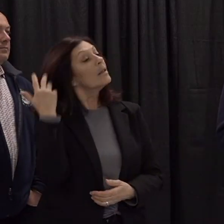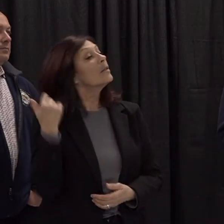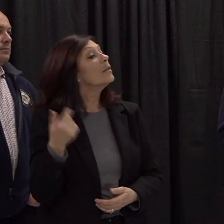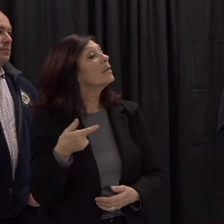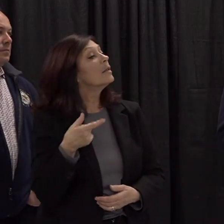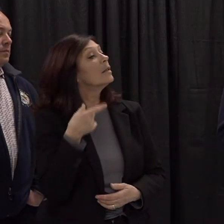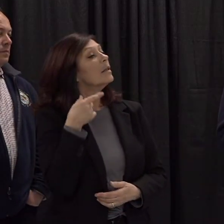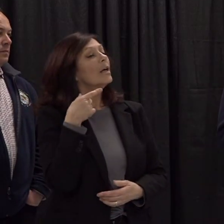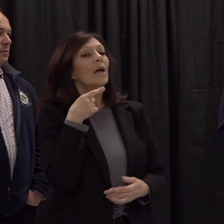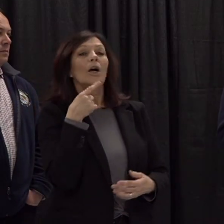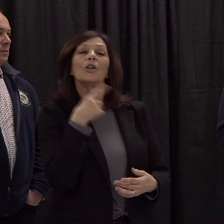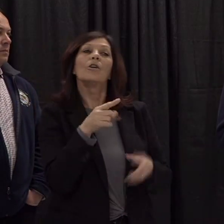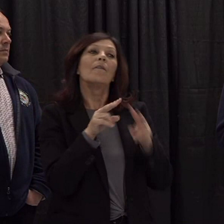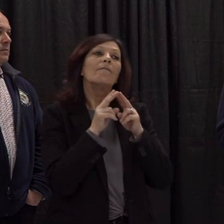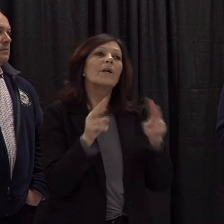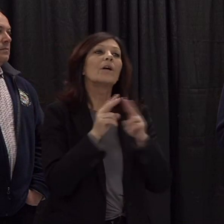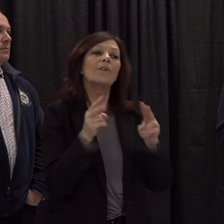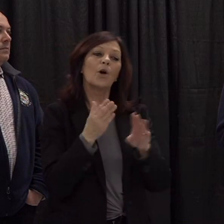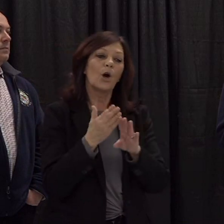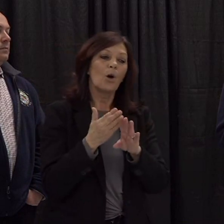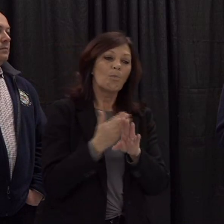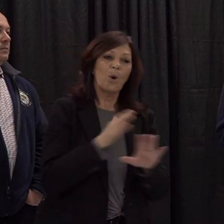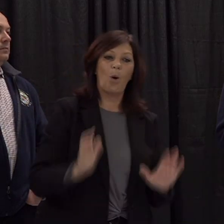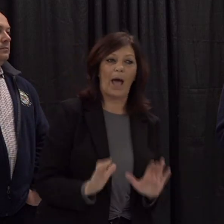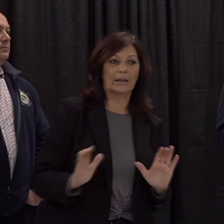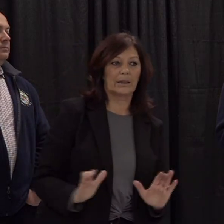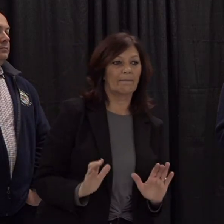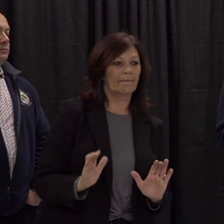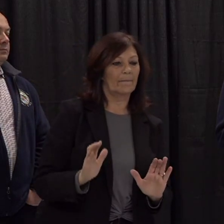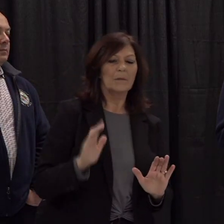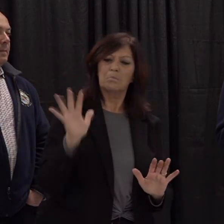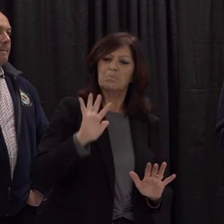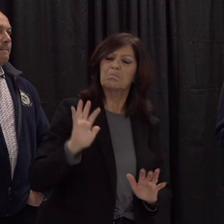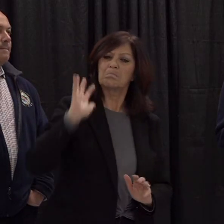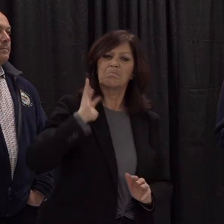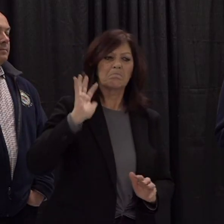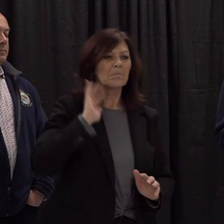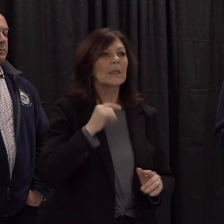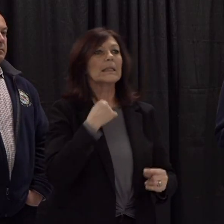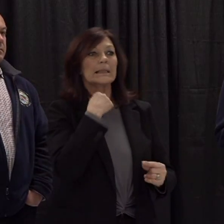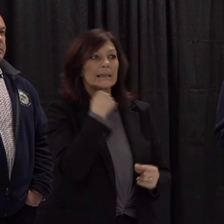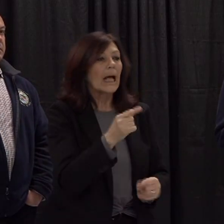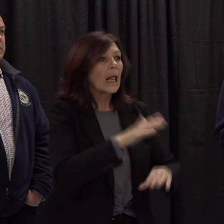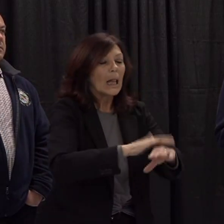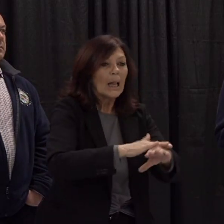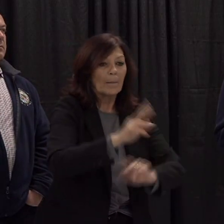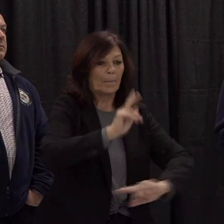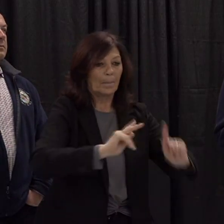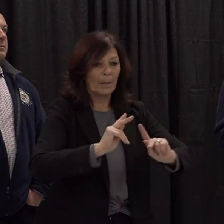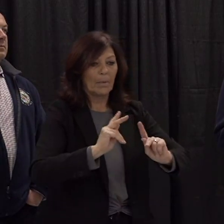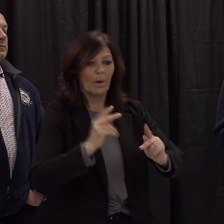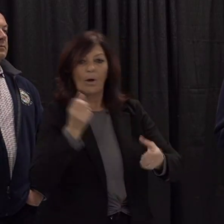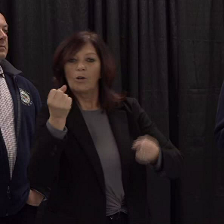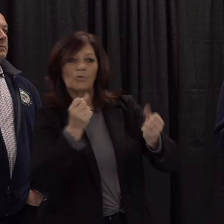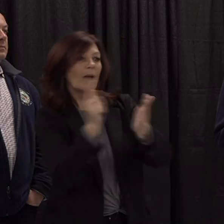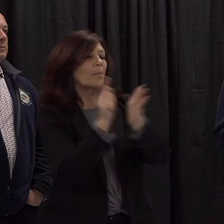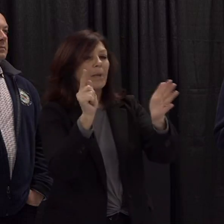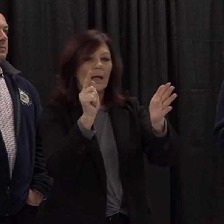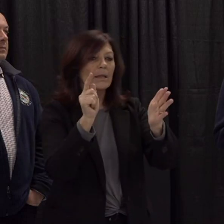Very proactive in the approach as we have been for storms in the past in terms of telling people driving bans stay off the road. Haven't majority